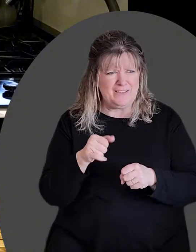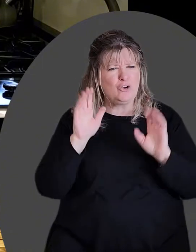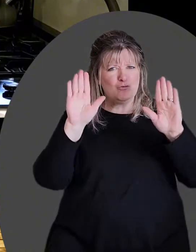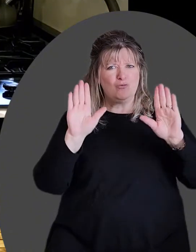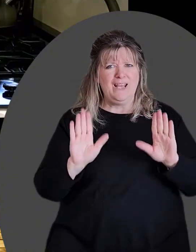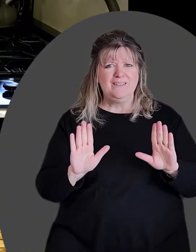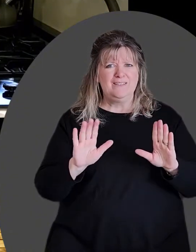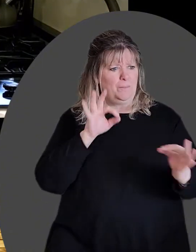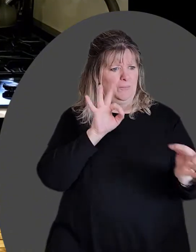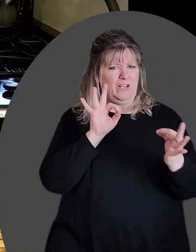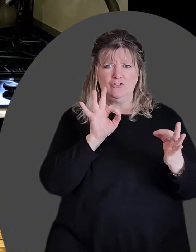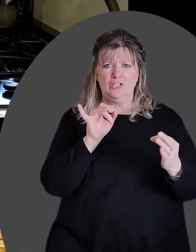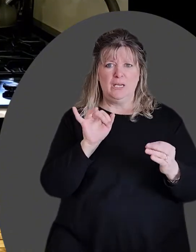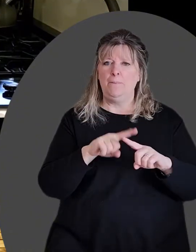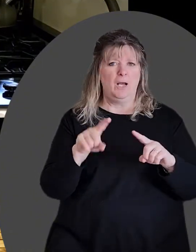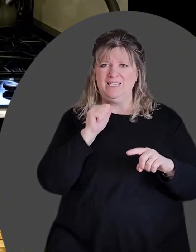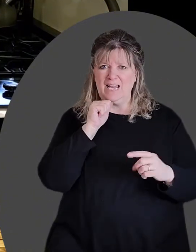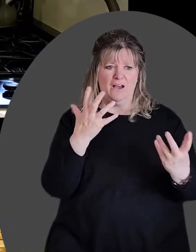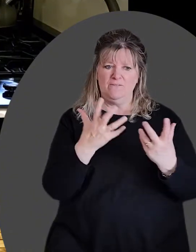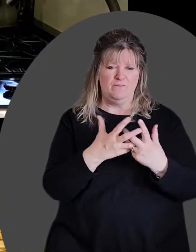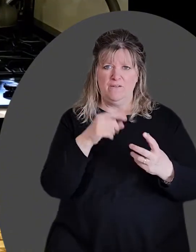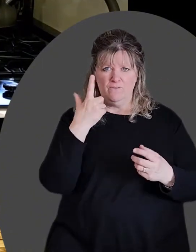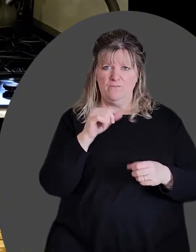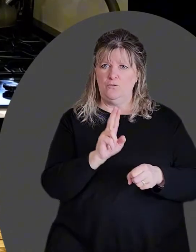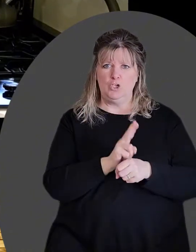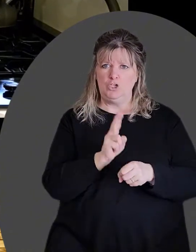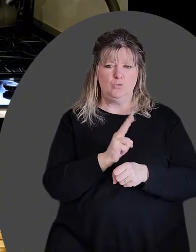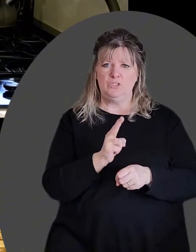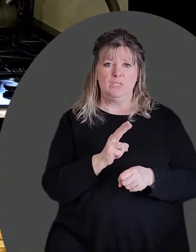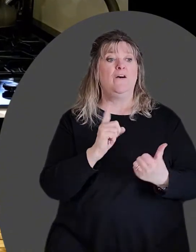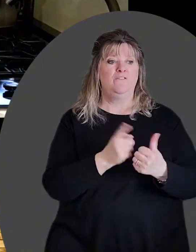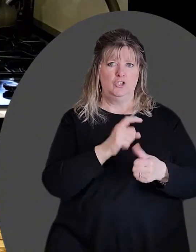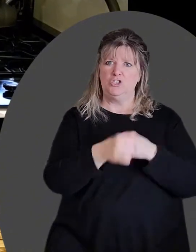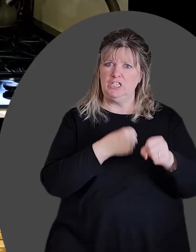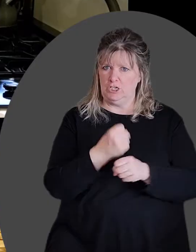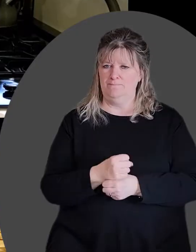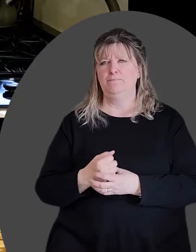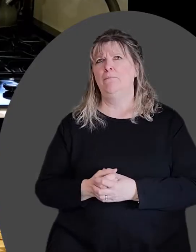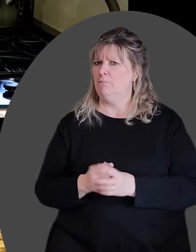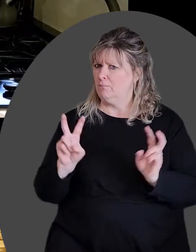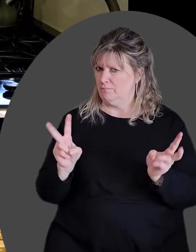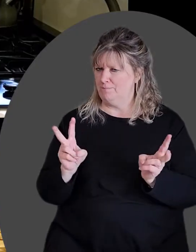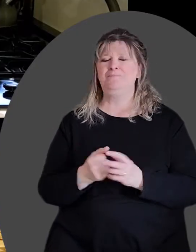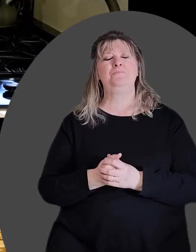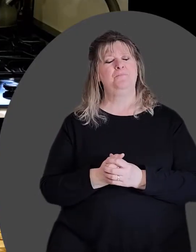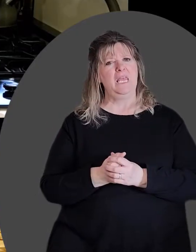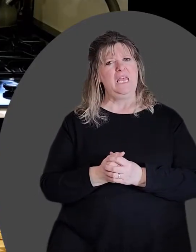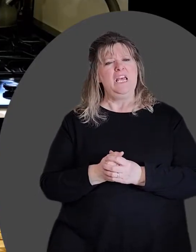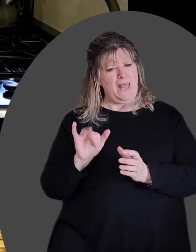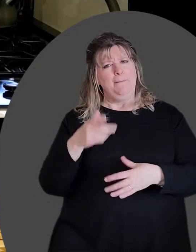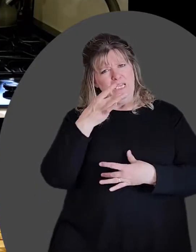but is not fit for use the first year now it would be interesting to taste this after a year